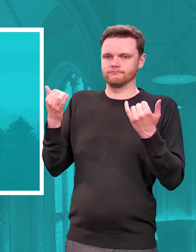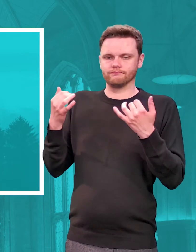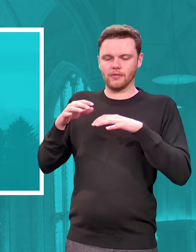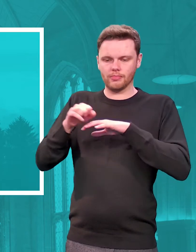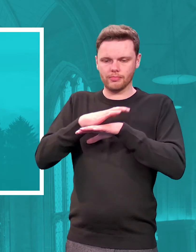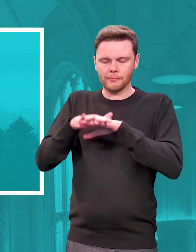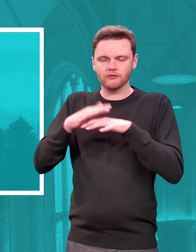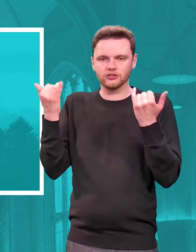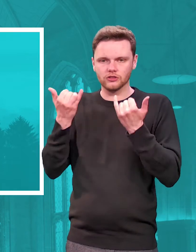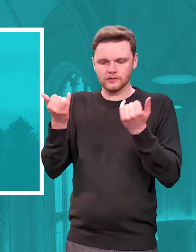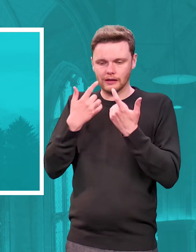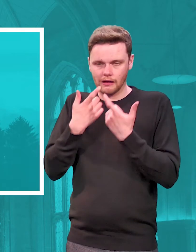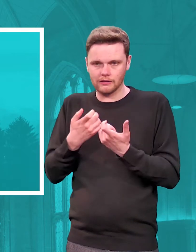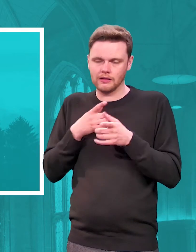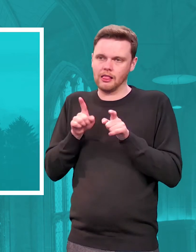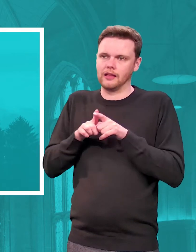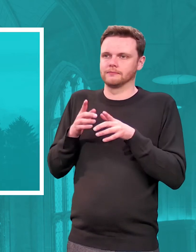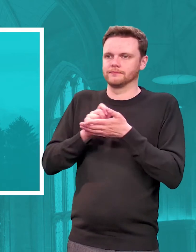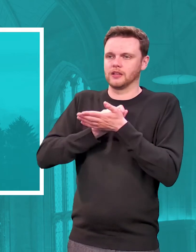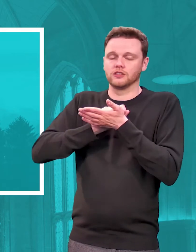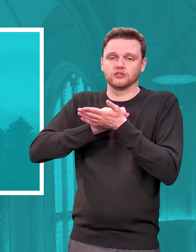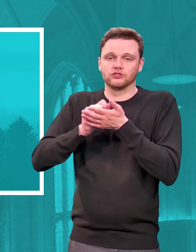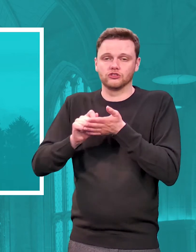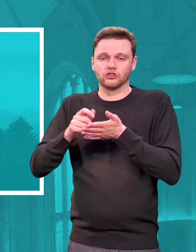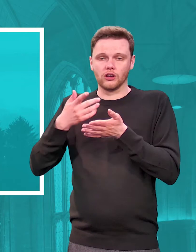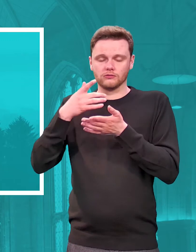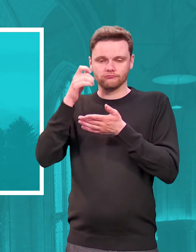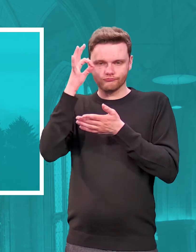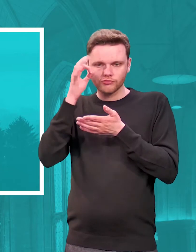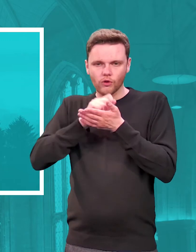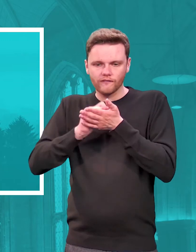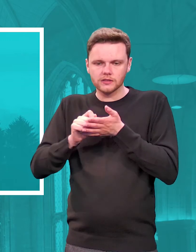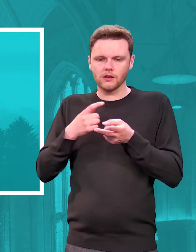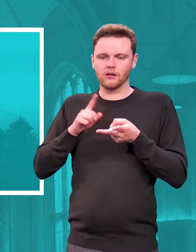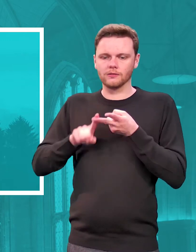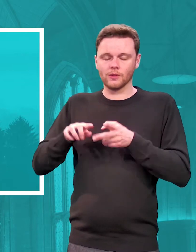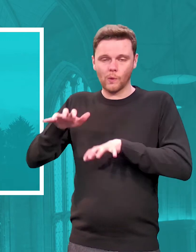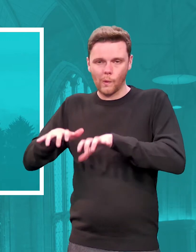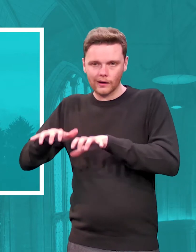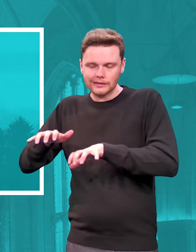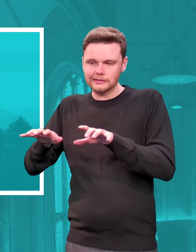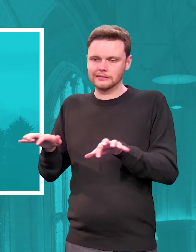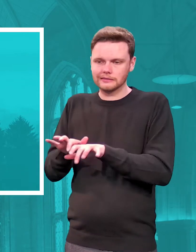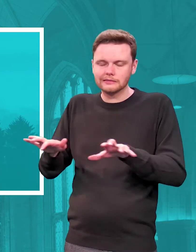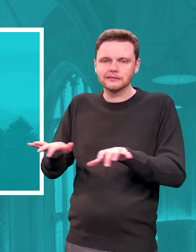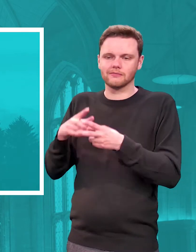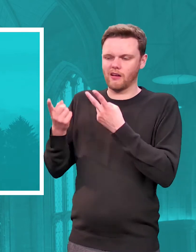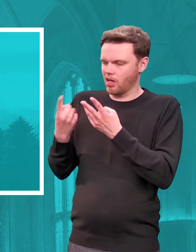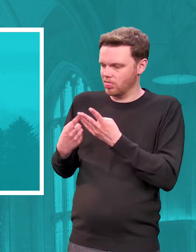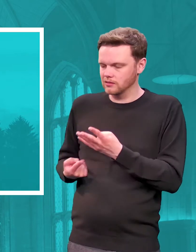such as church officers, organists and others. The general principle is that no-one